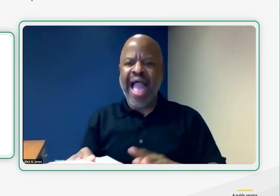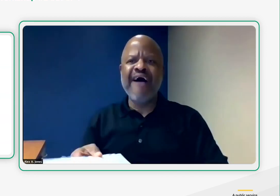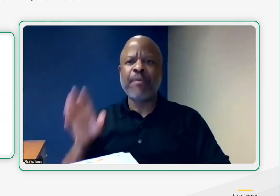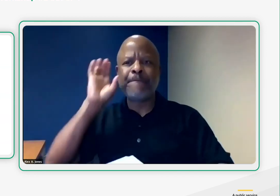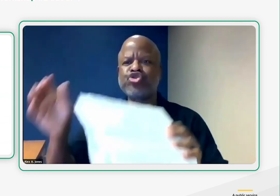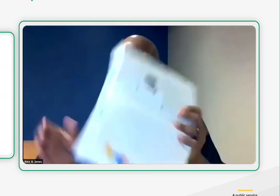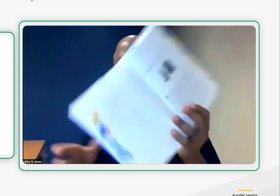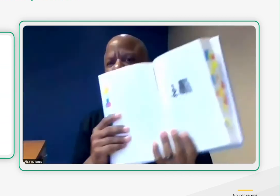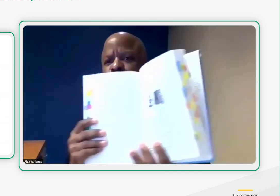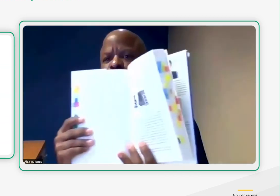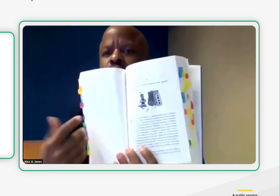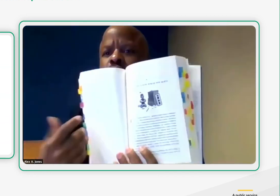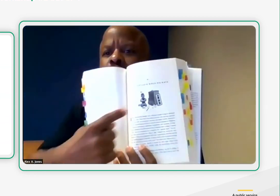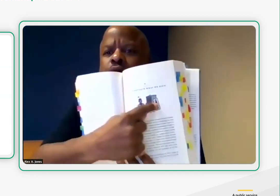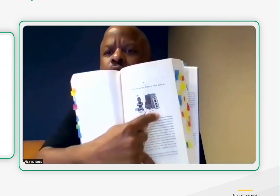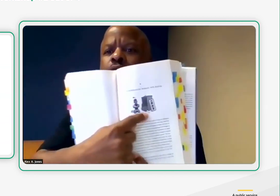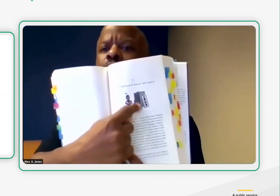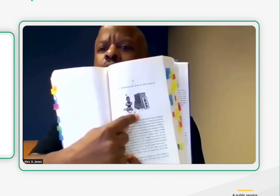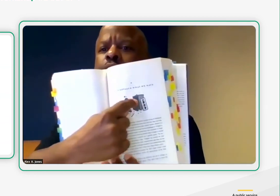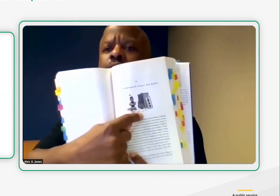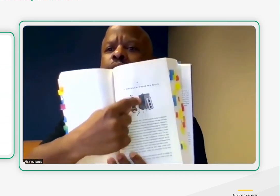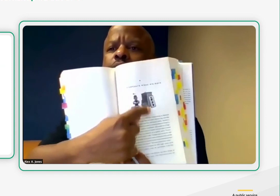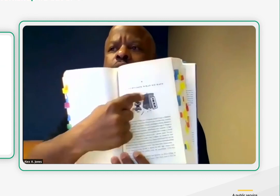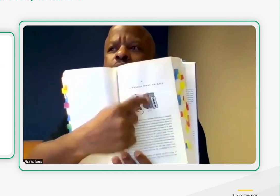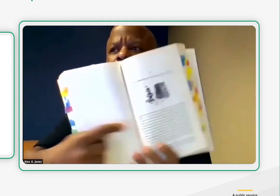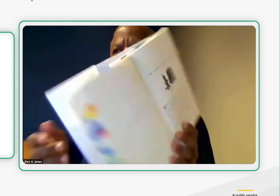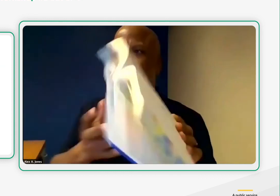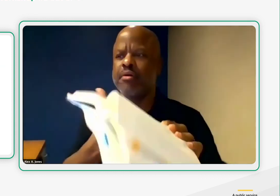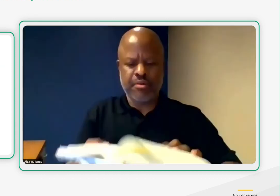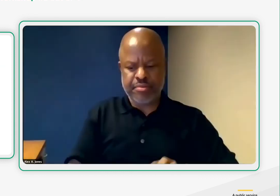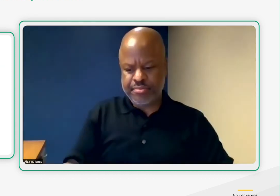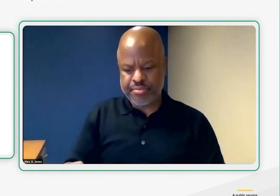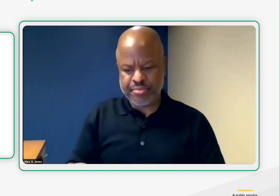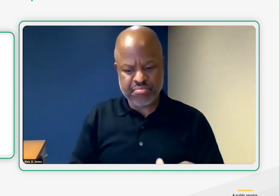It has pictures and images.